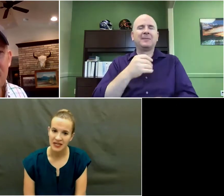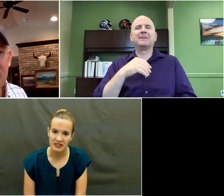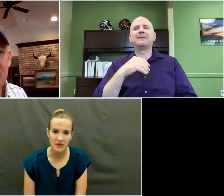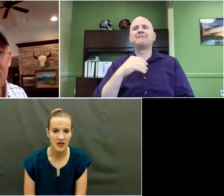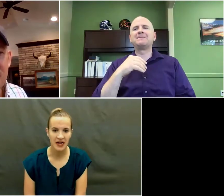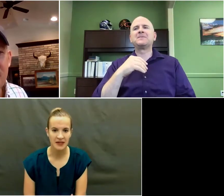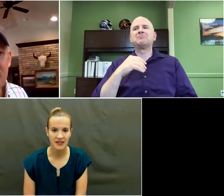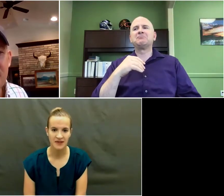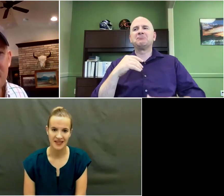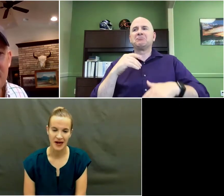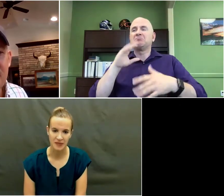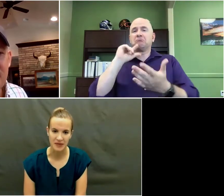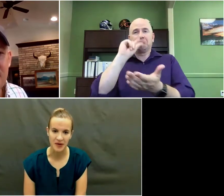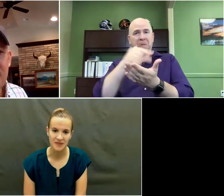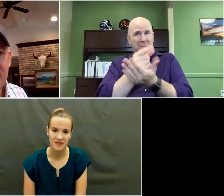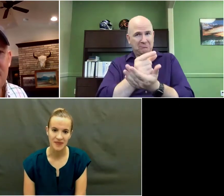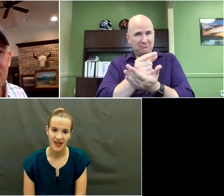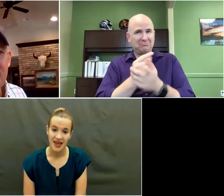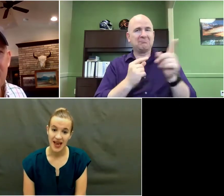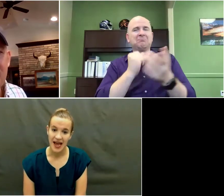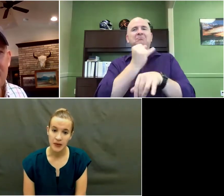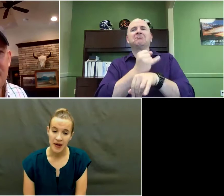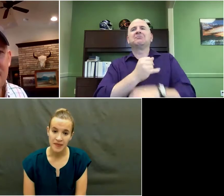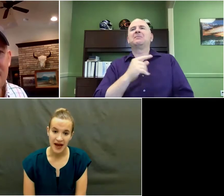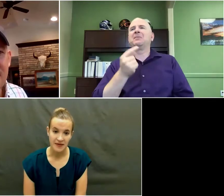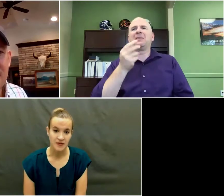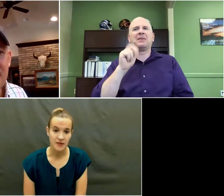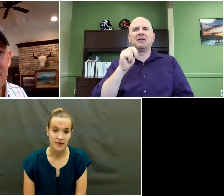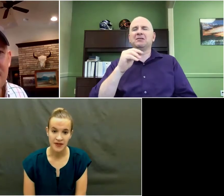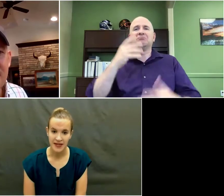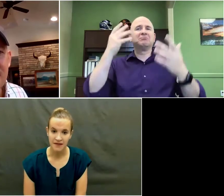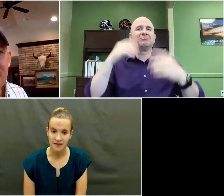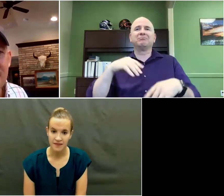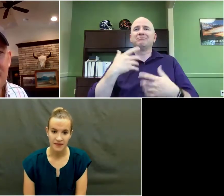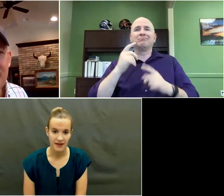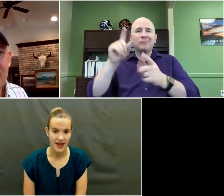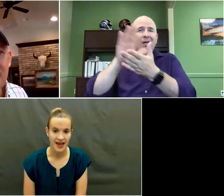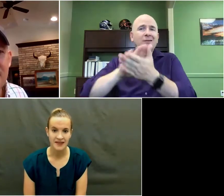just communicate a little differently than other people. I grew up at the School for the Deaf. And